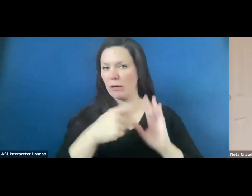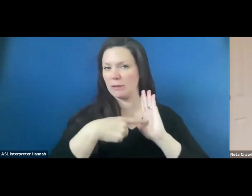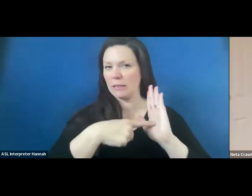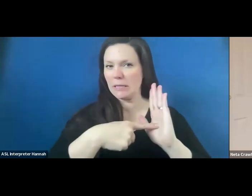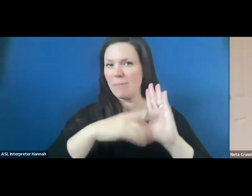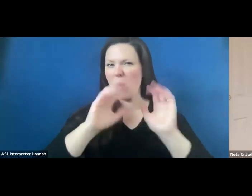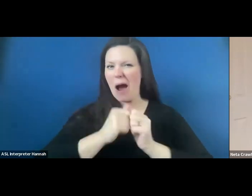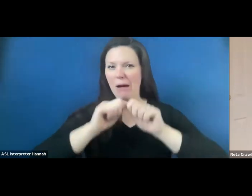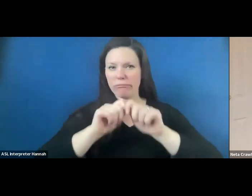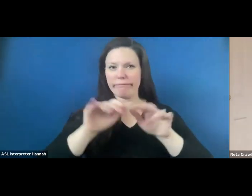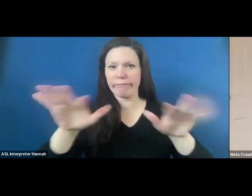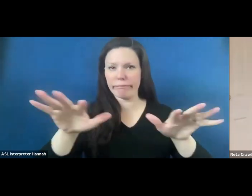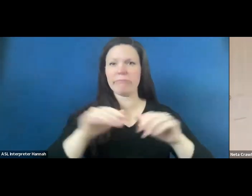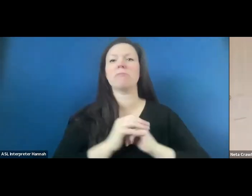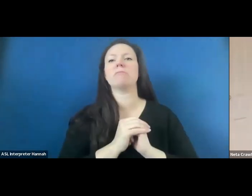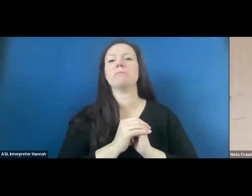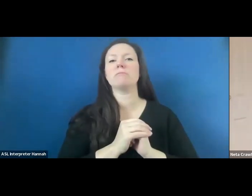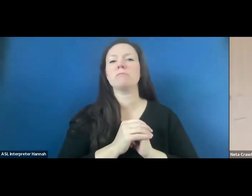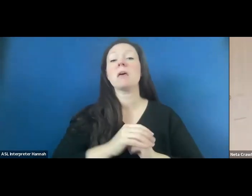there's another indirect way, which is that